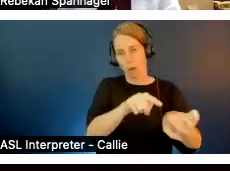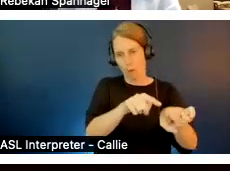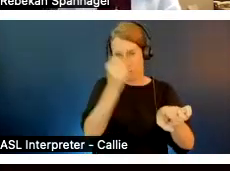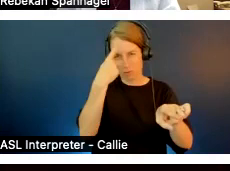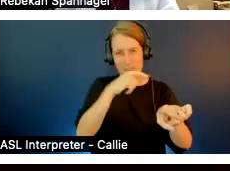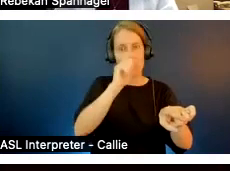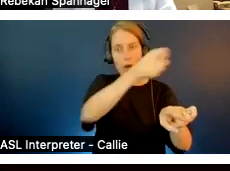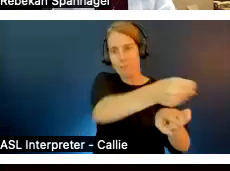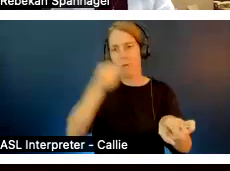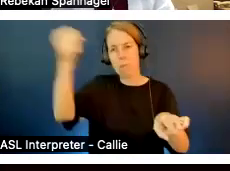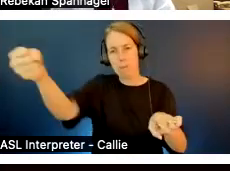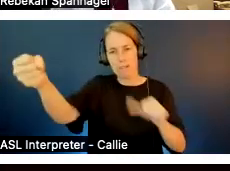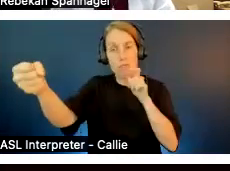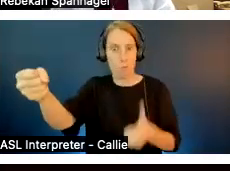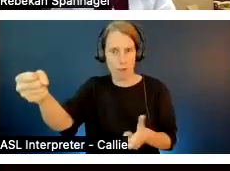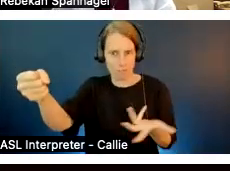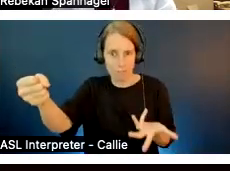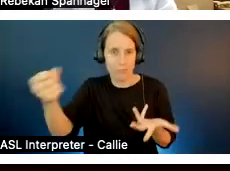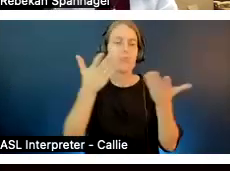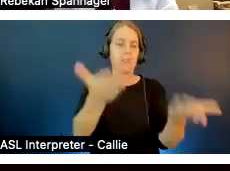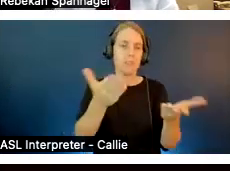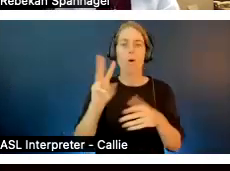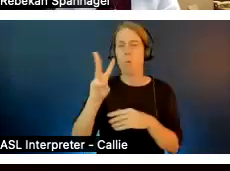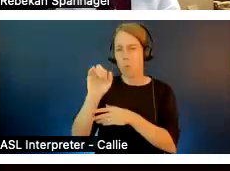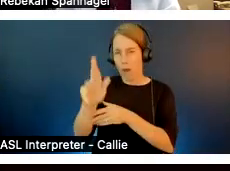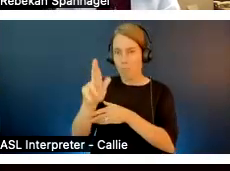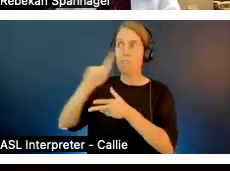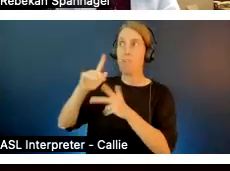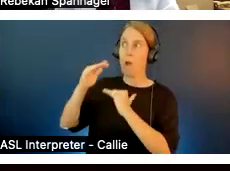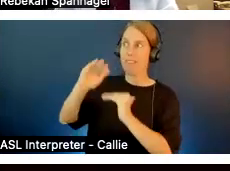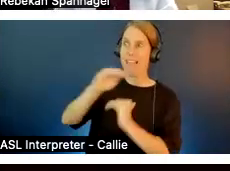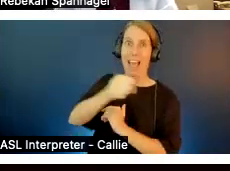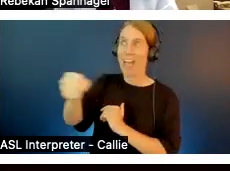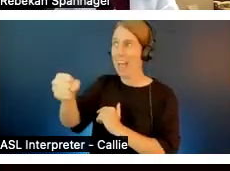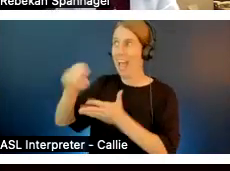several of them are administered by the department of disabilities and special needs so for example